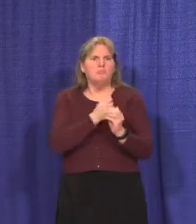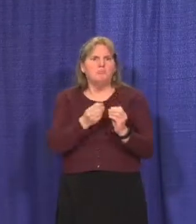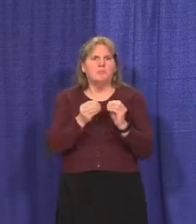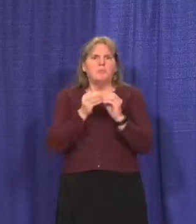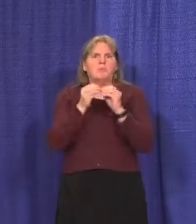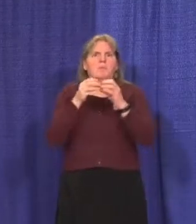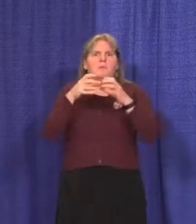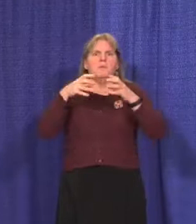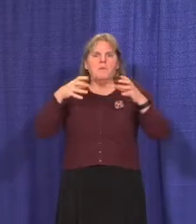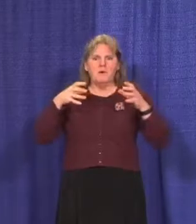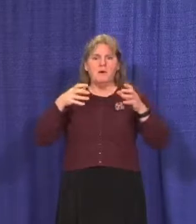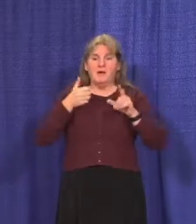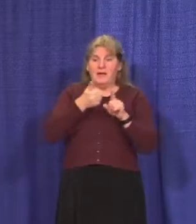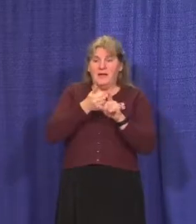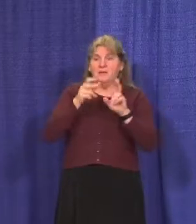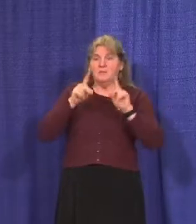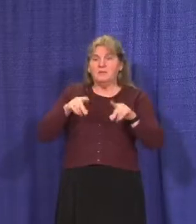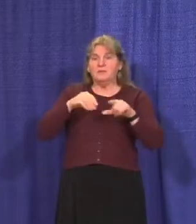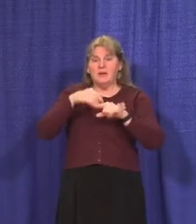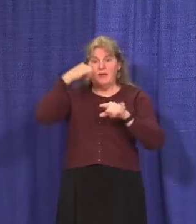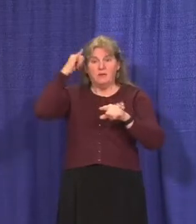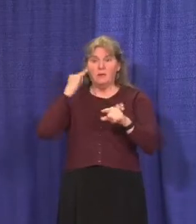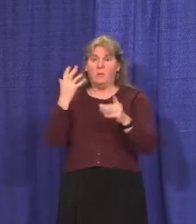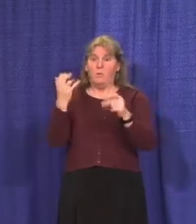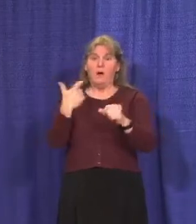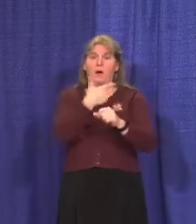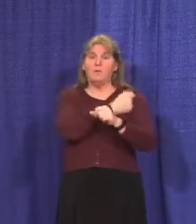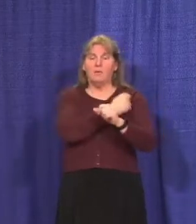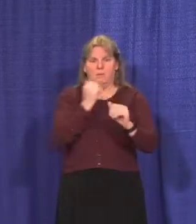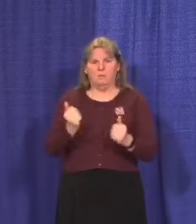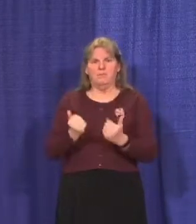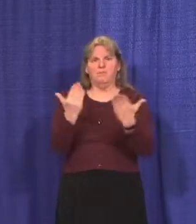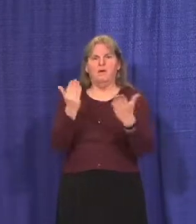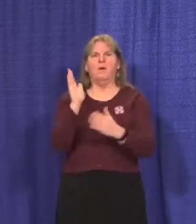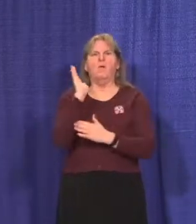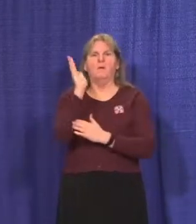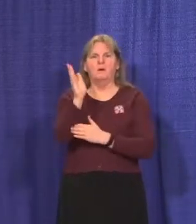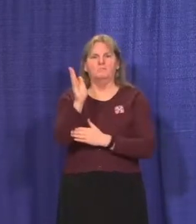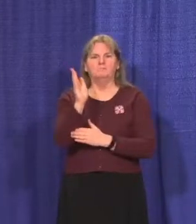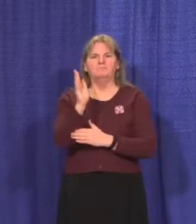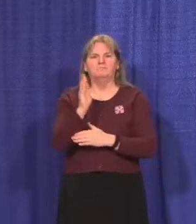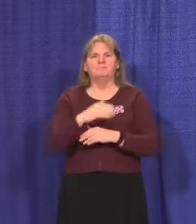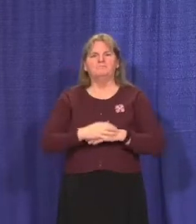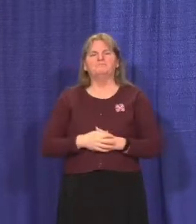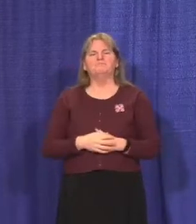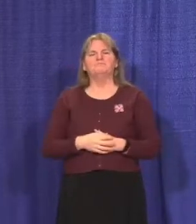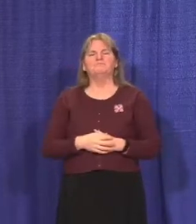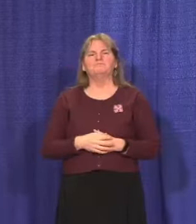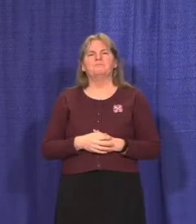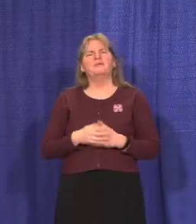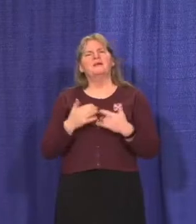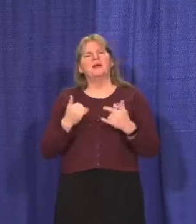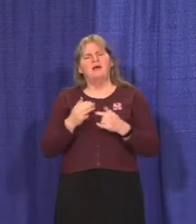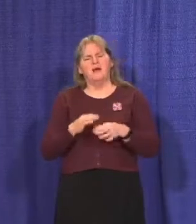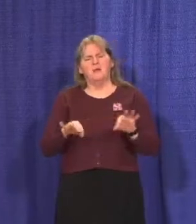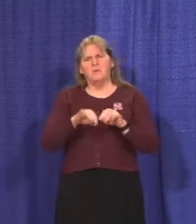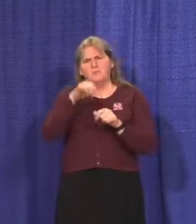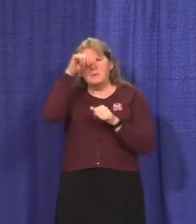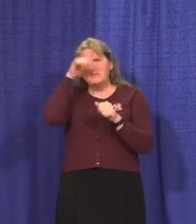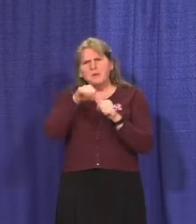wants a vaccine will receive immunization. We need to remember to be patient to continue to protect